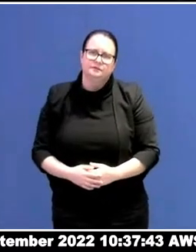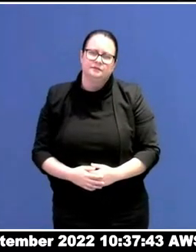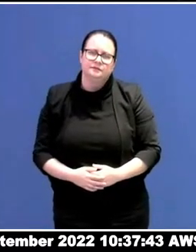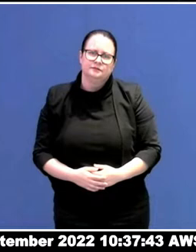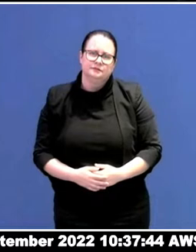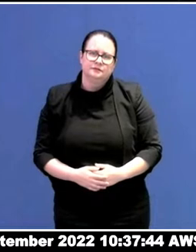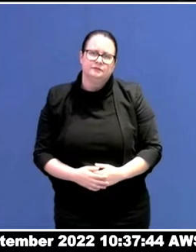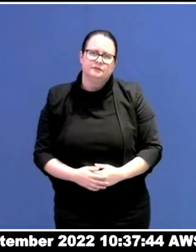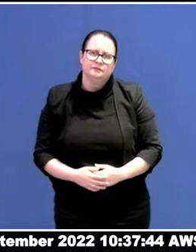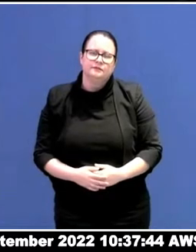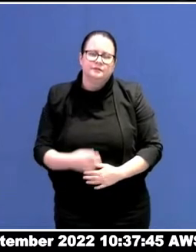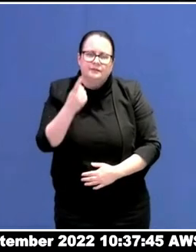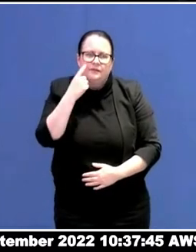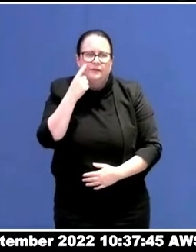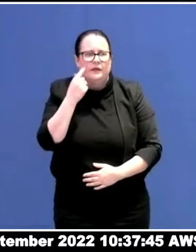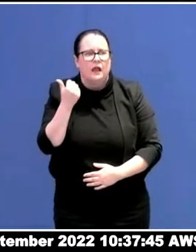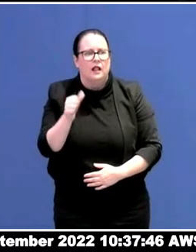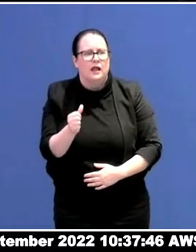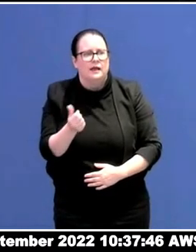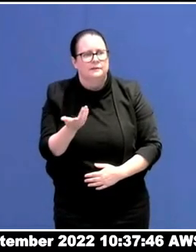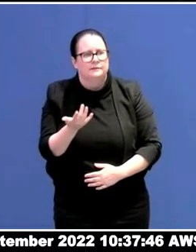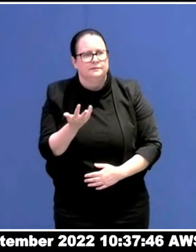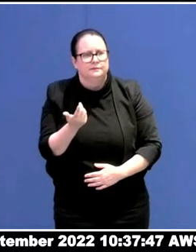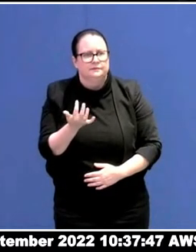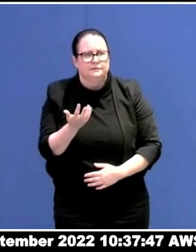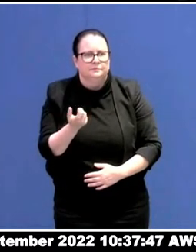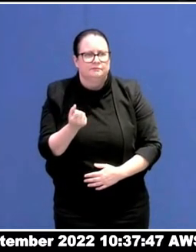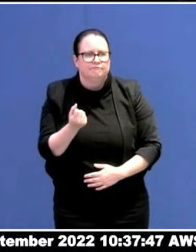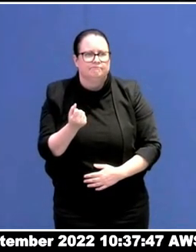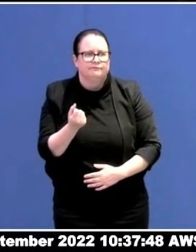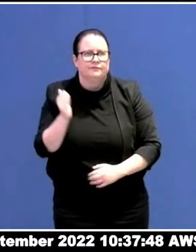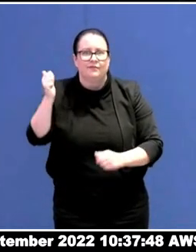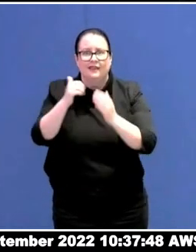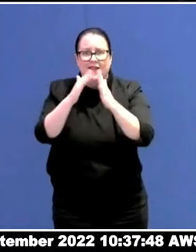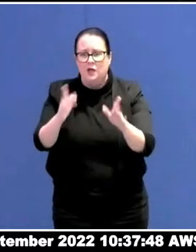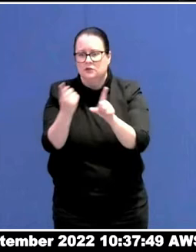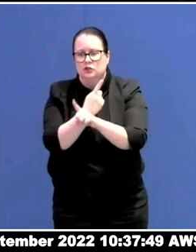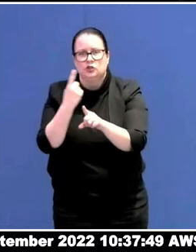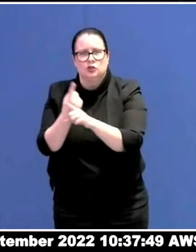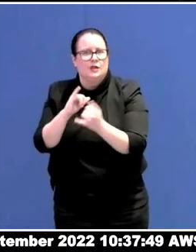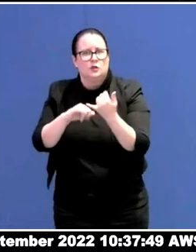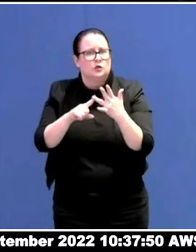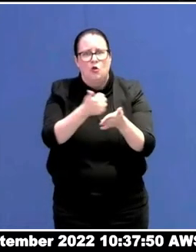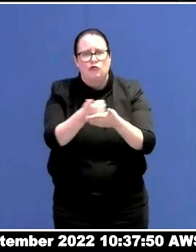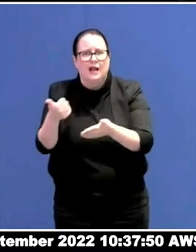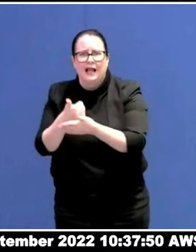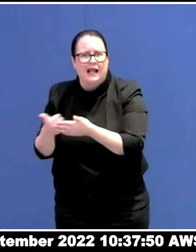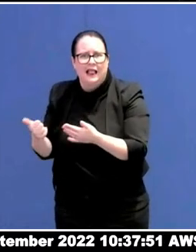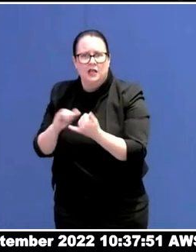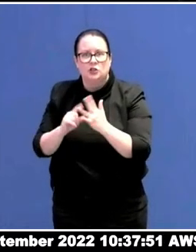It seems very much a situation where it changes that he's shifting from one place to